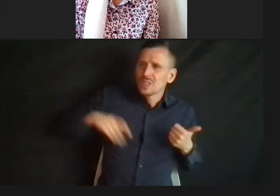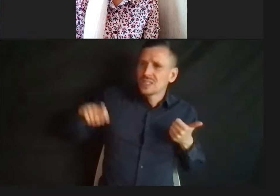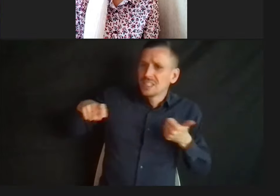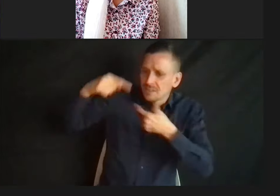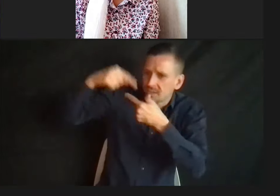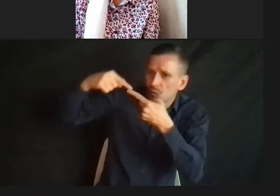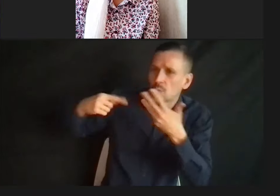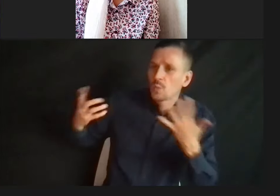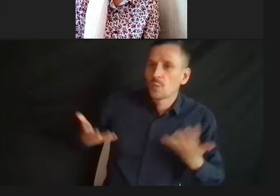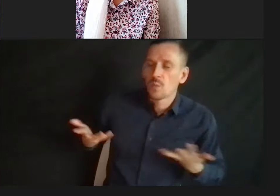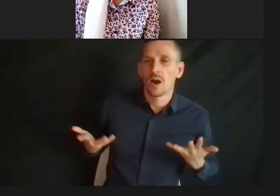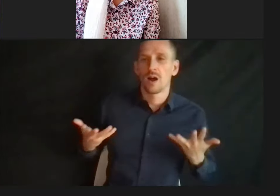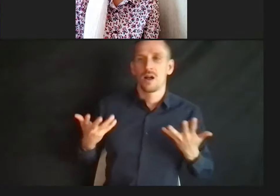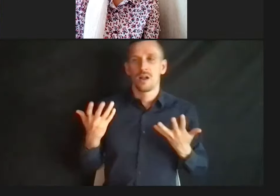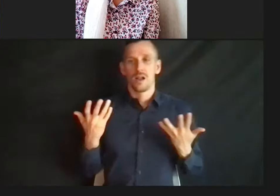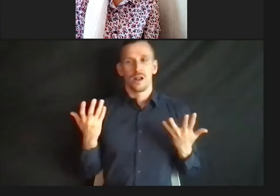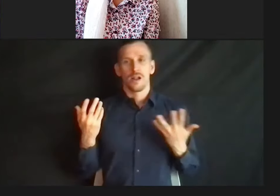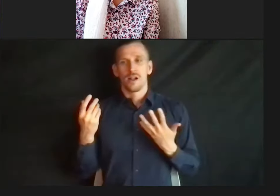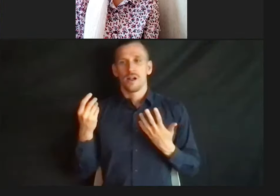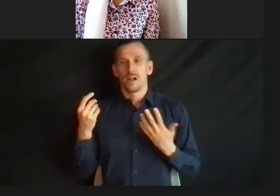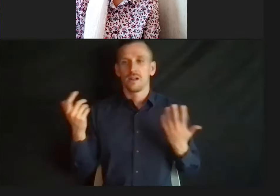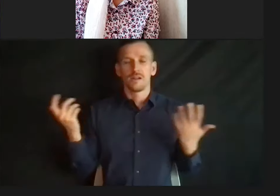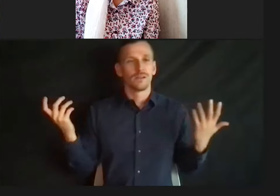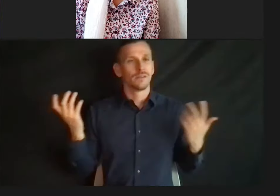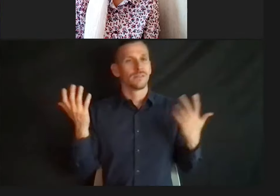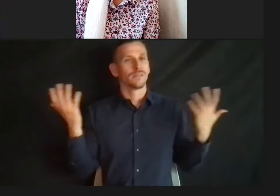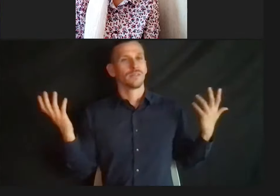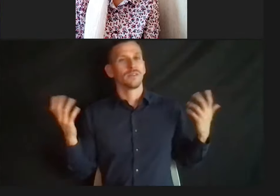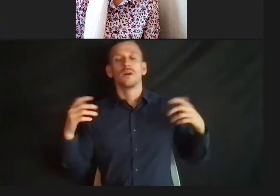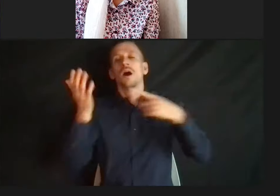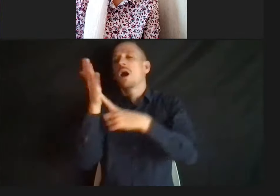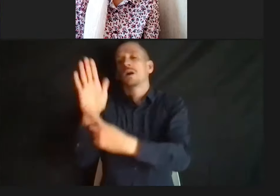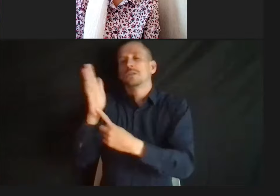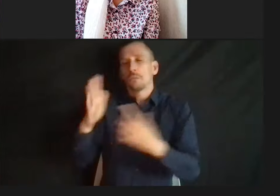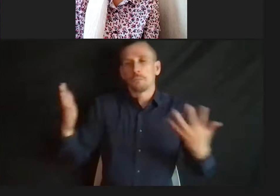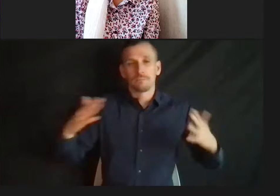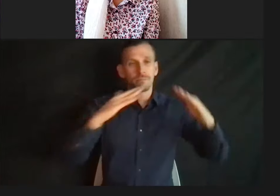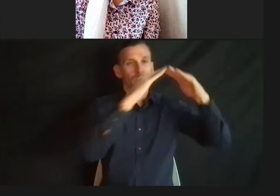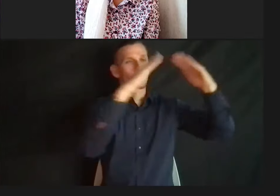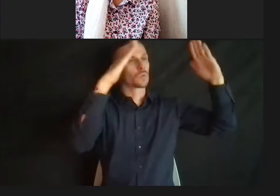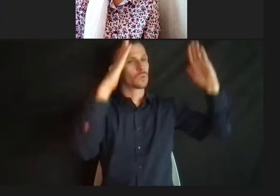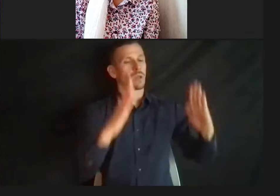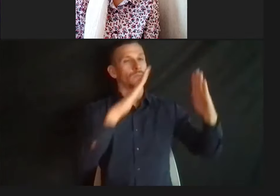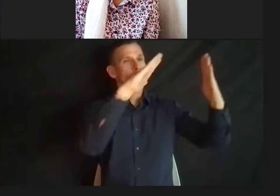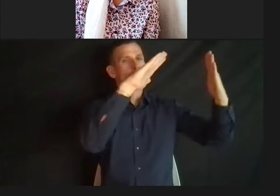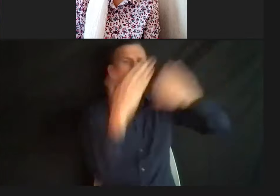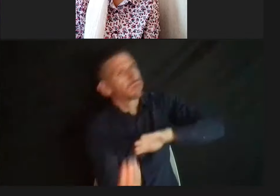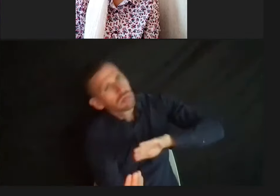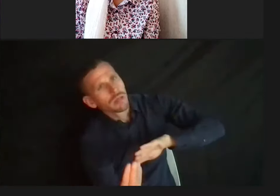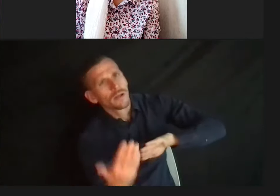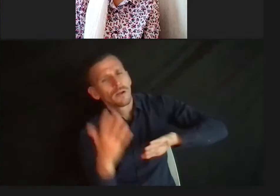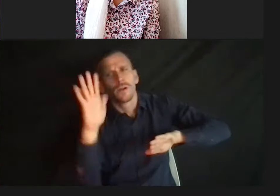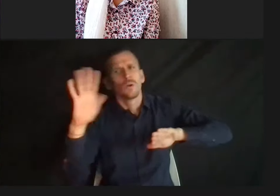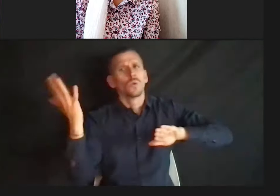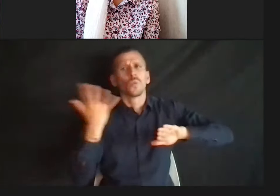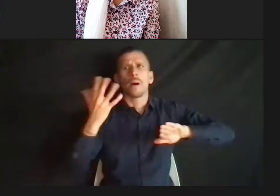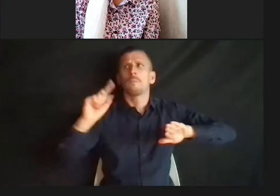in the moment of a storm? What is your plan to build smooth livelihoods, smooth food security,